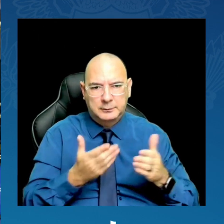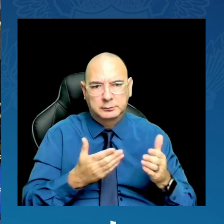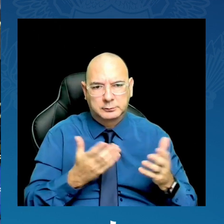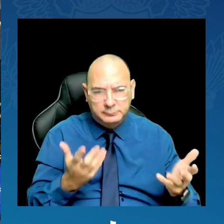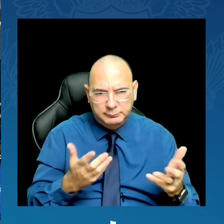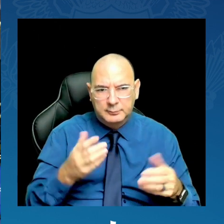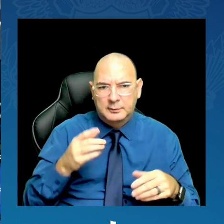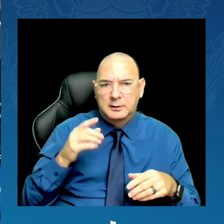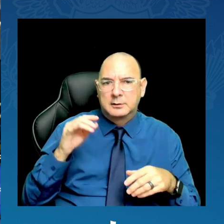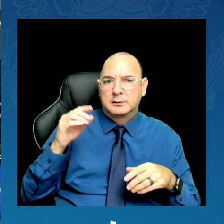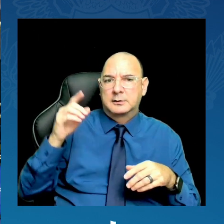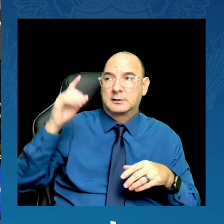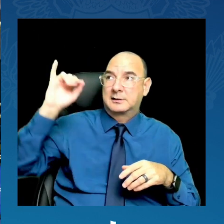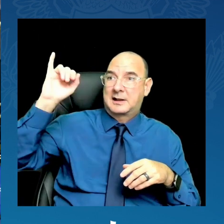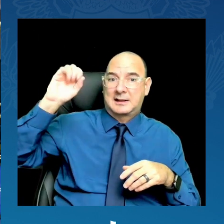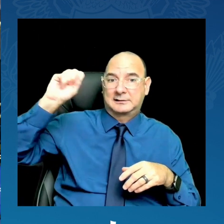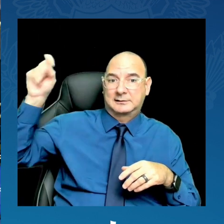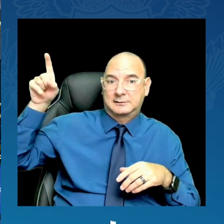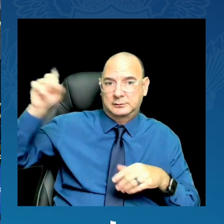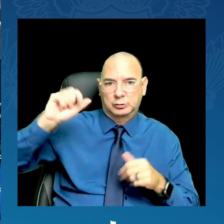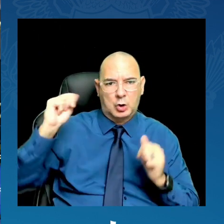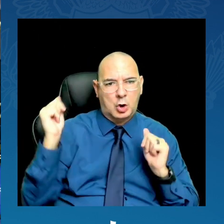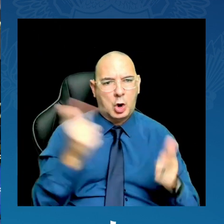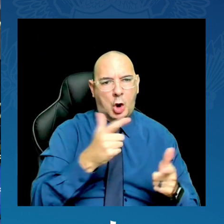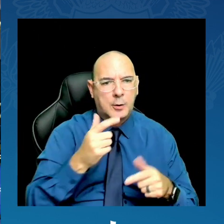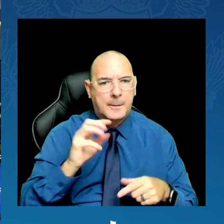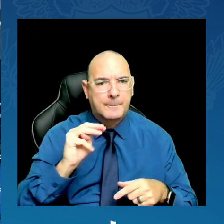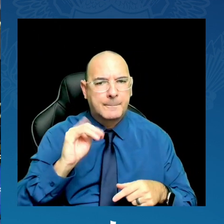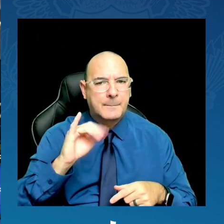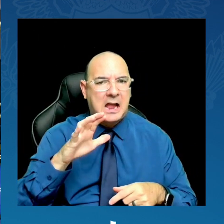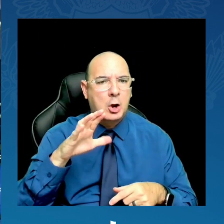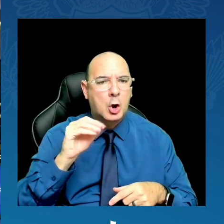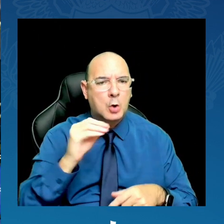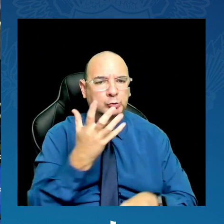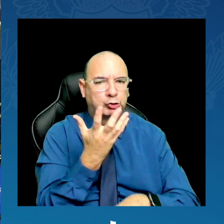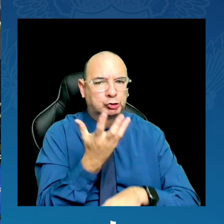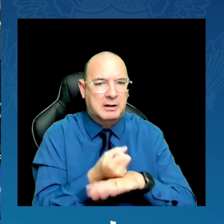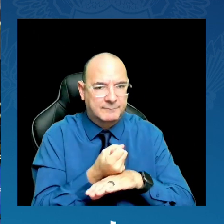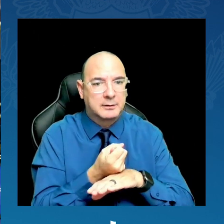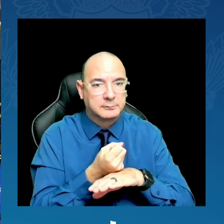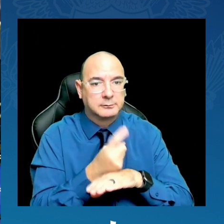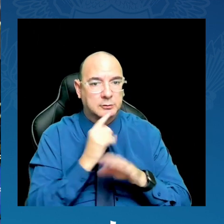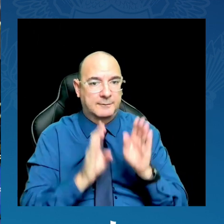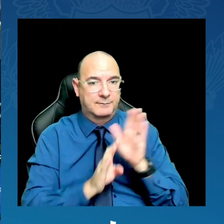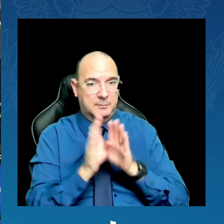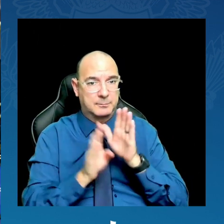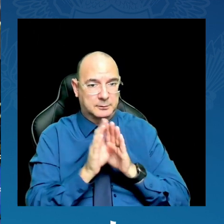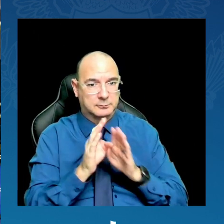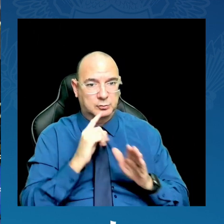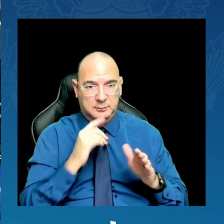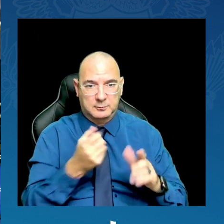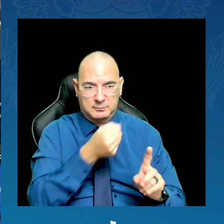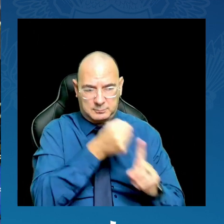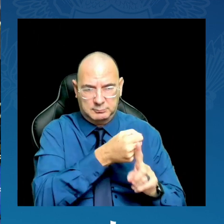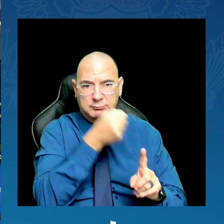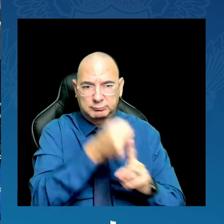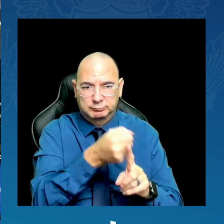The discoveries that will be made in microgravity will impact fields as diverse as medicine, communications and industrial manufacturing.